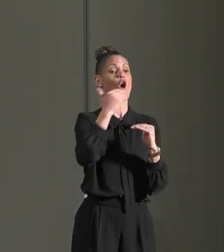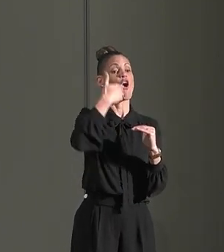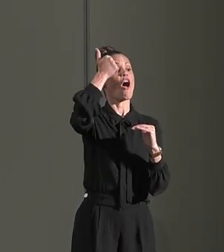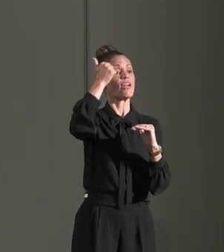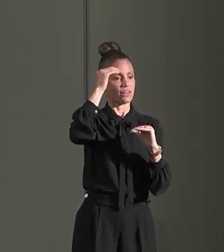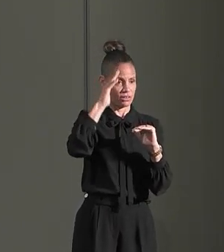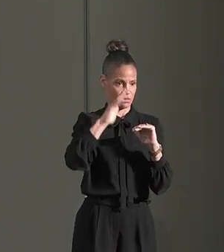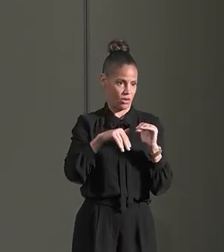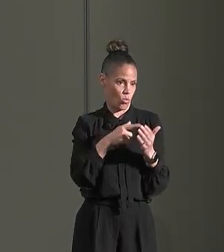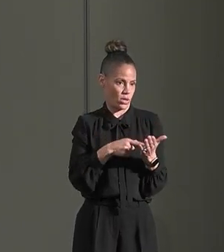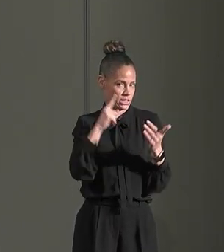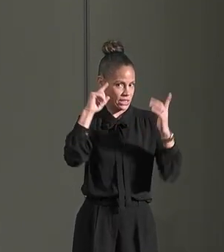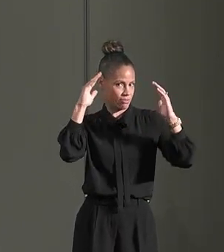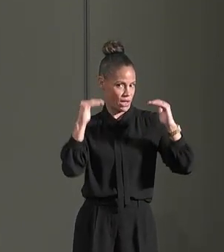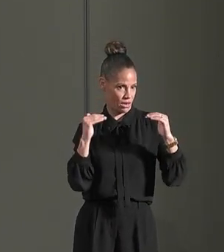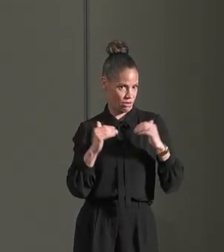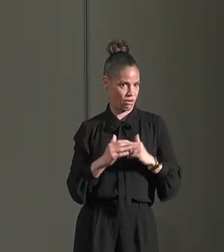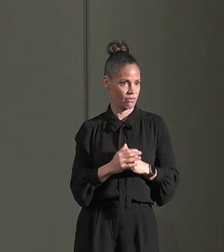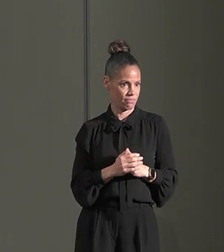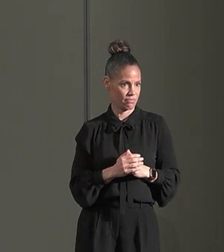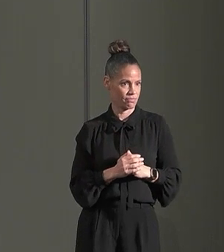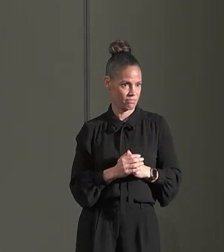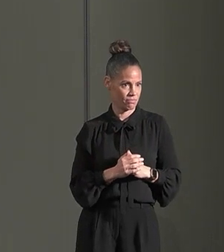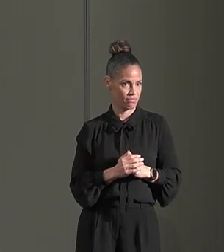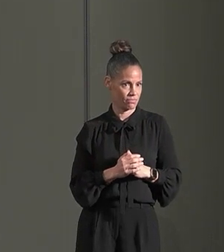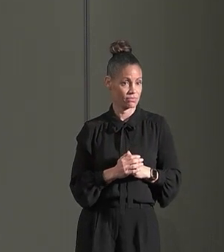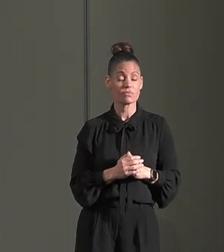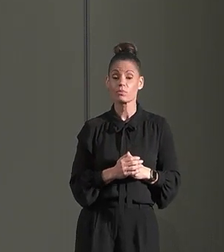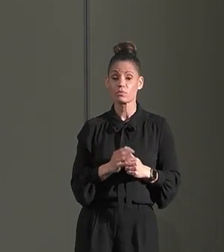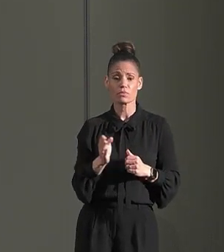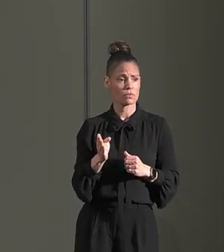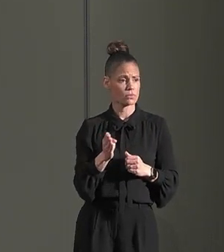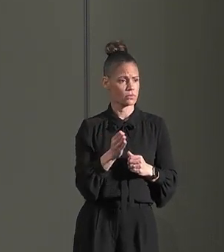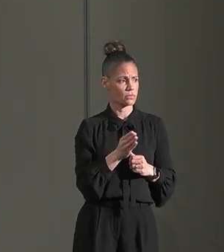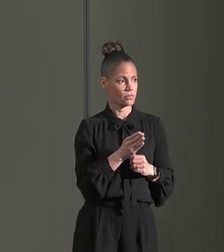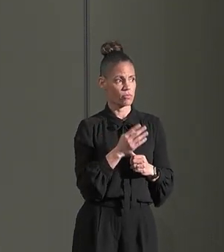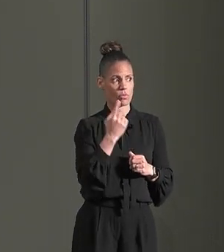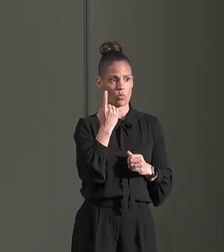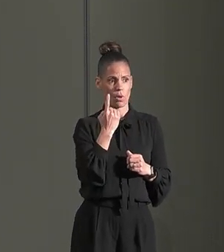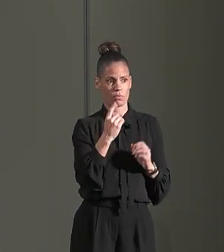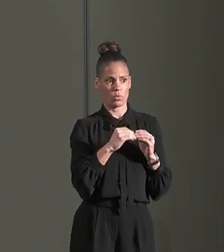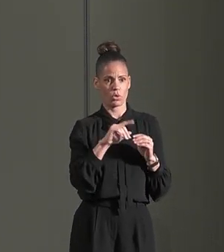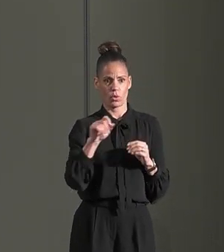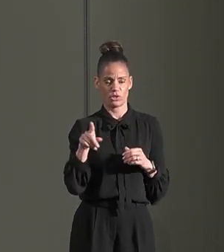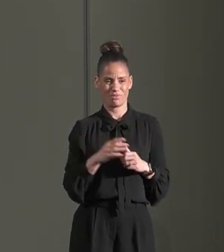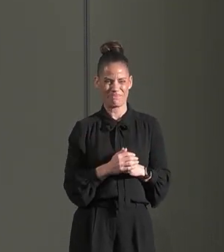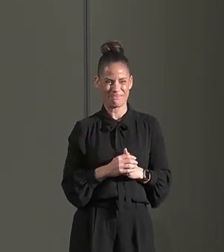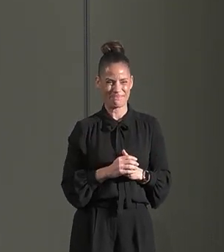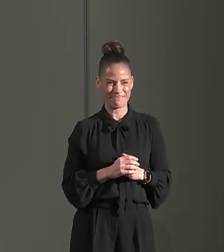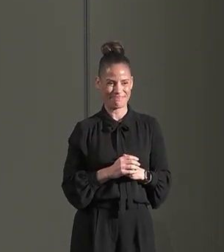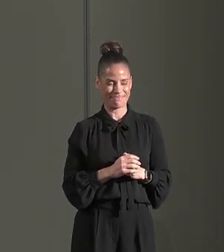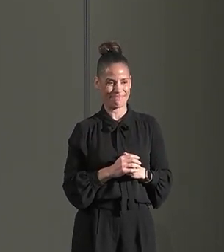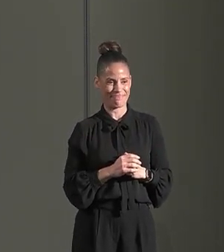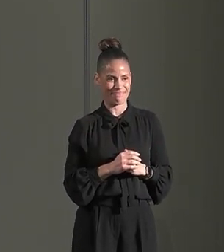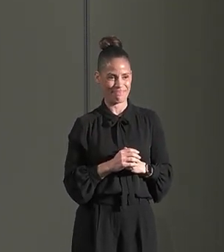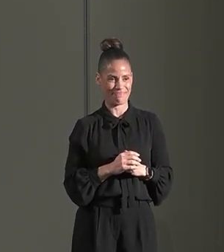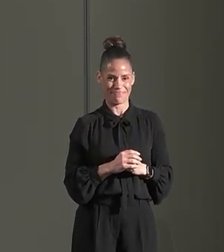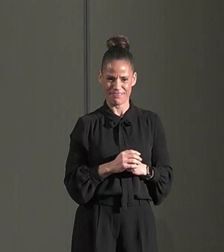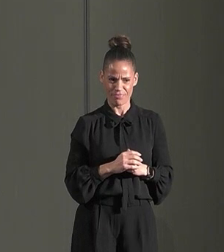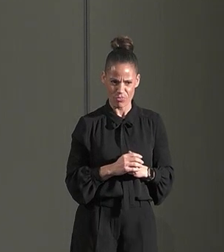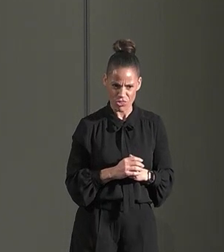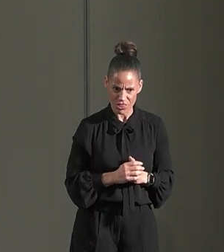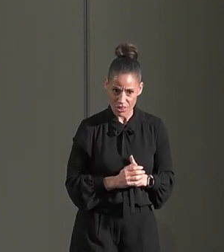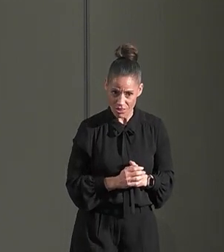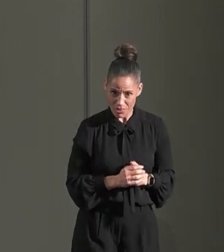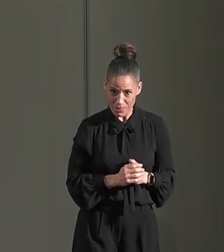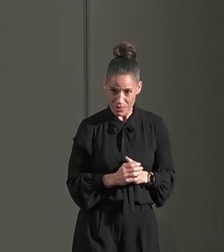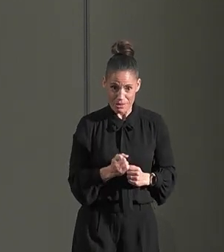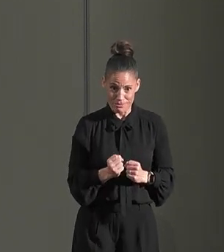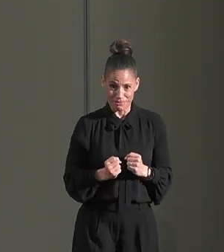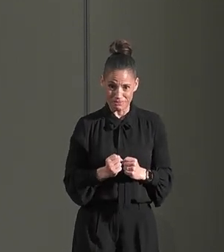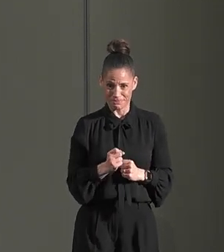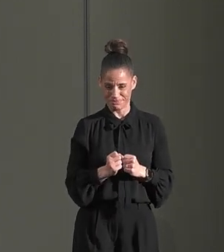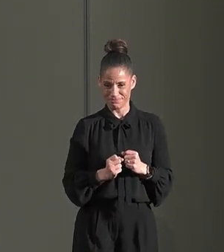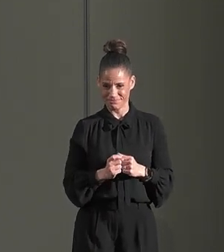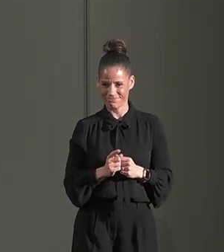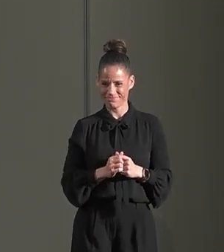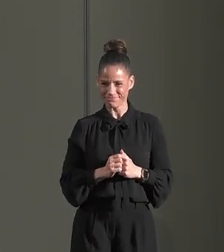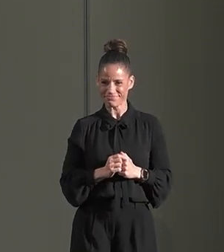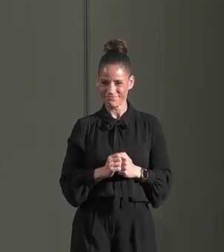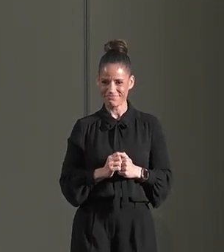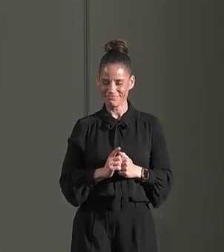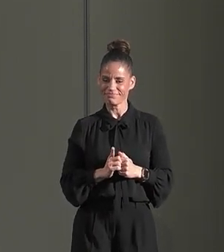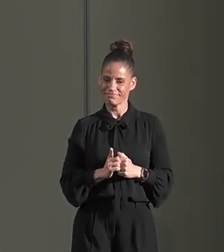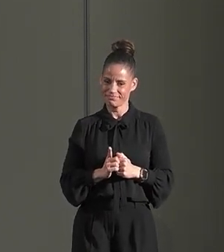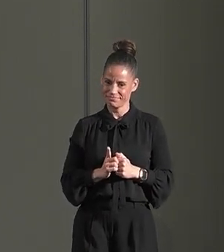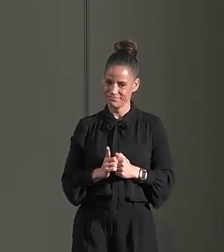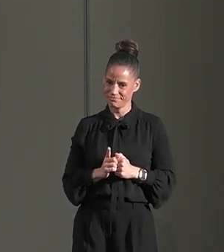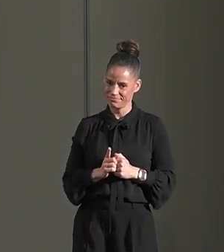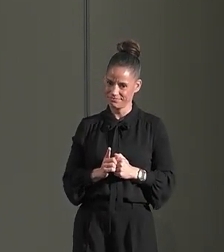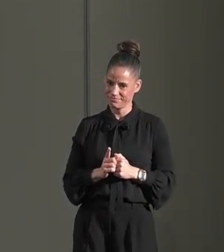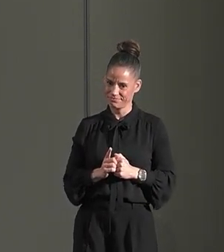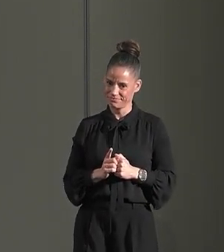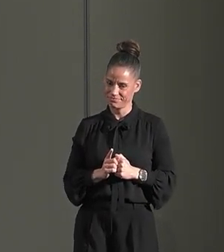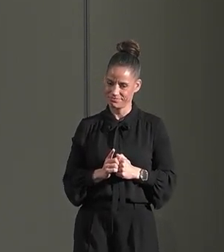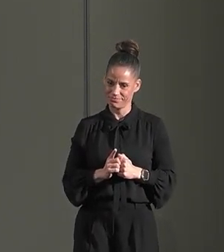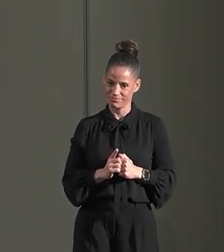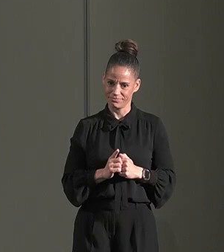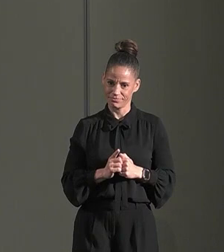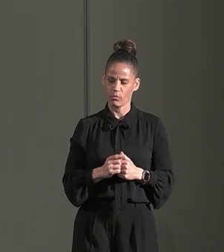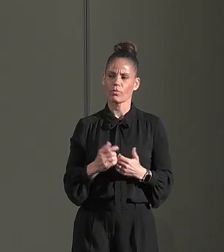You have a question? The mic is coming. >> I might have noted this incorrectly I